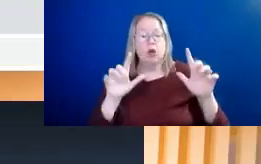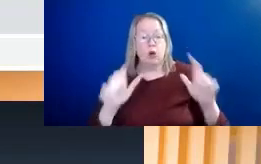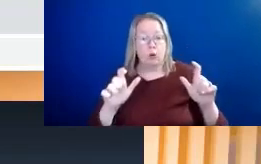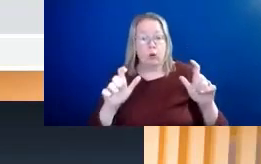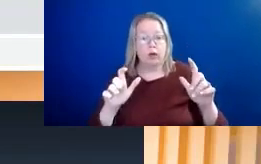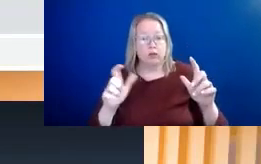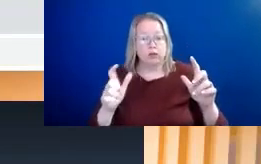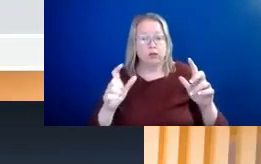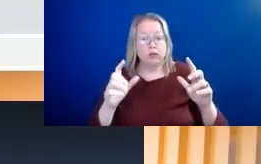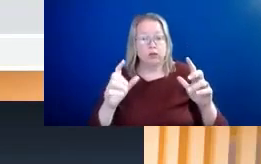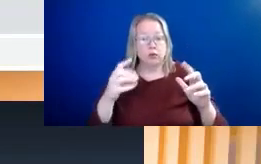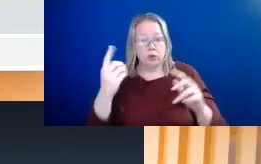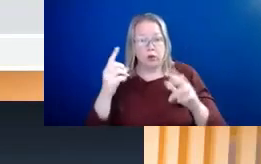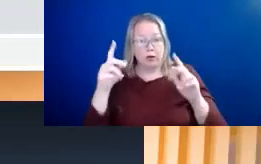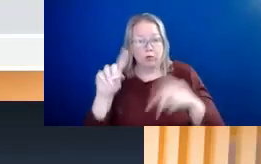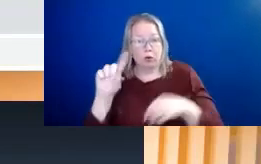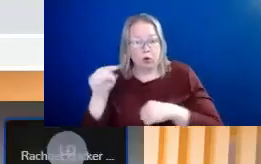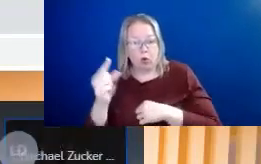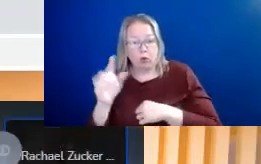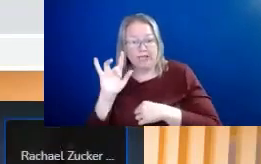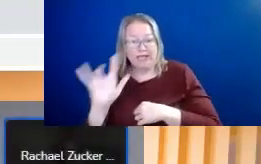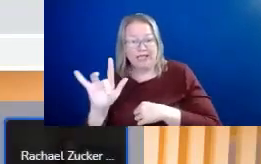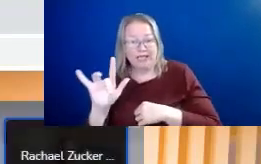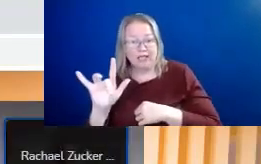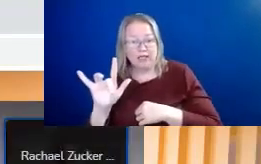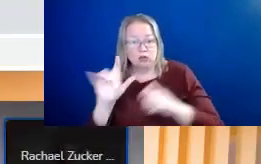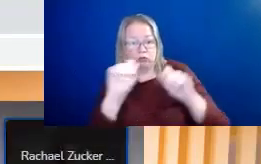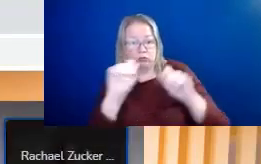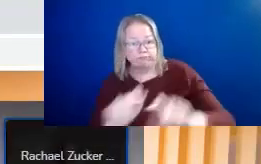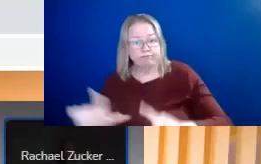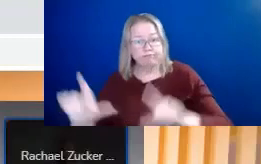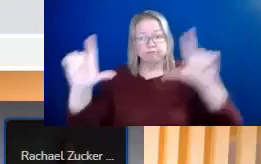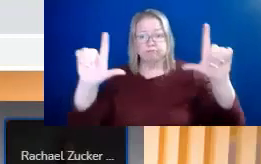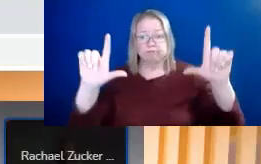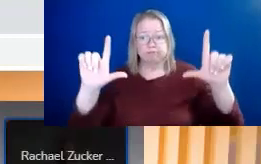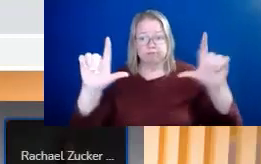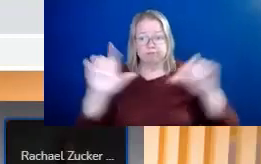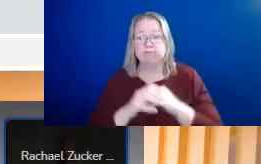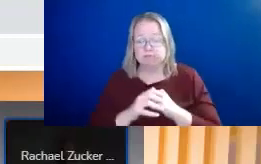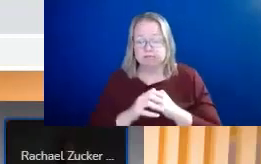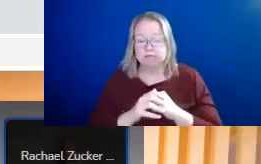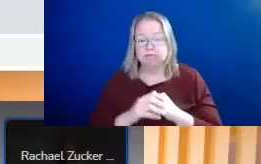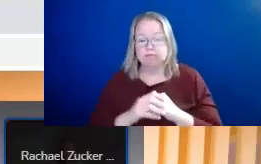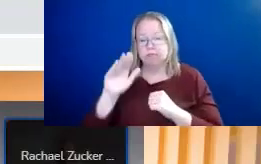screen you can click on that to enlarge them. 12:24:59 And then in the bottom left corner